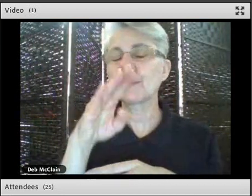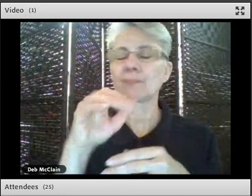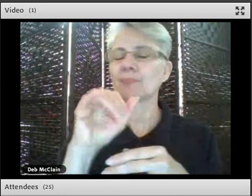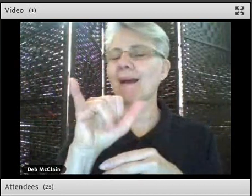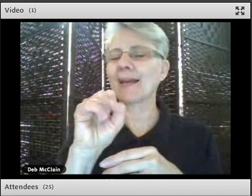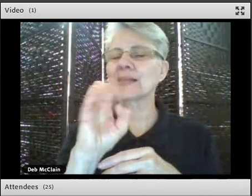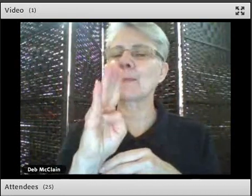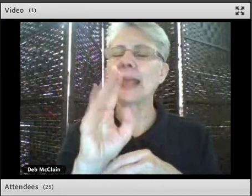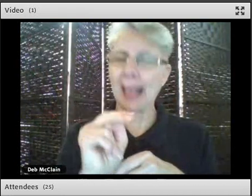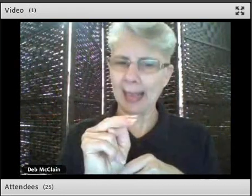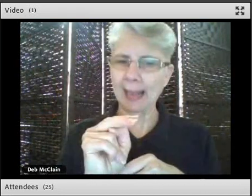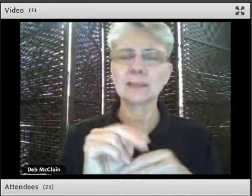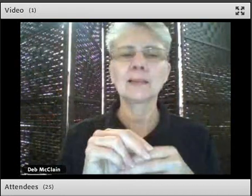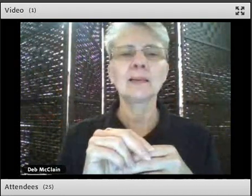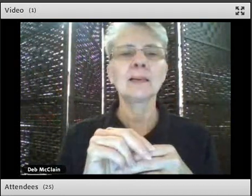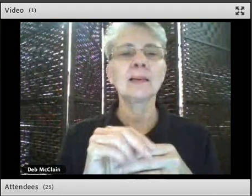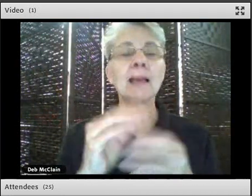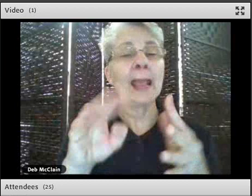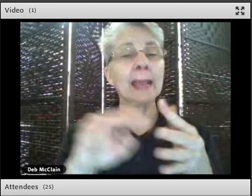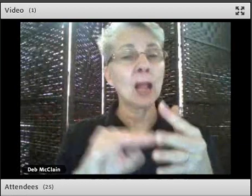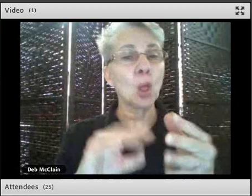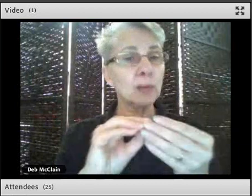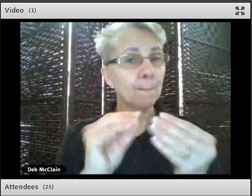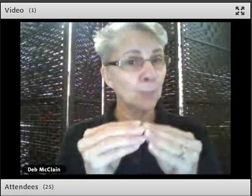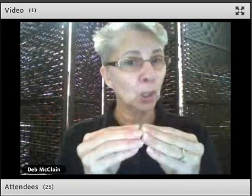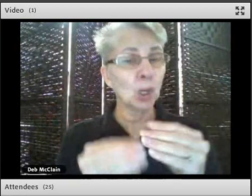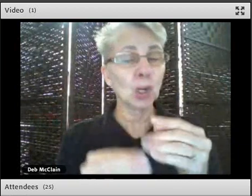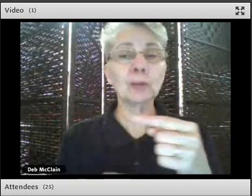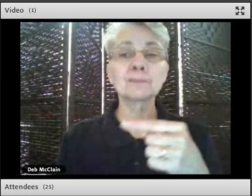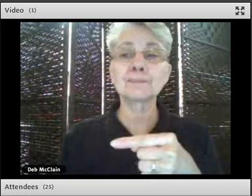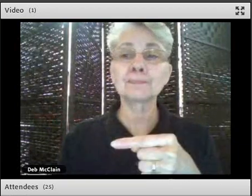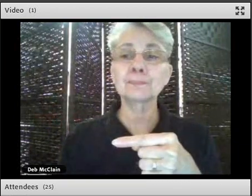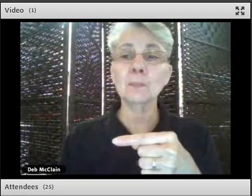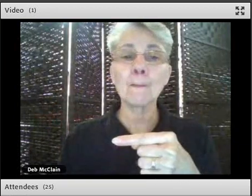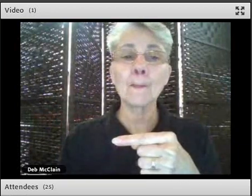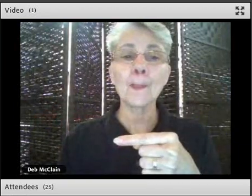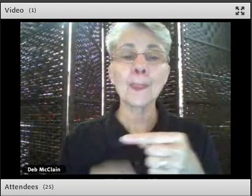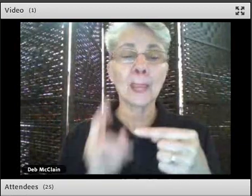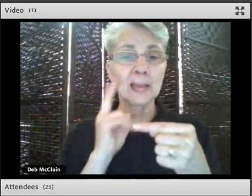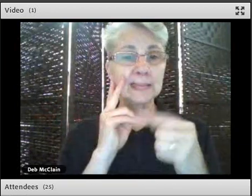We'll see the duration, how many units there are.